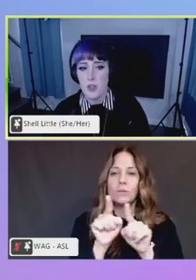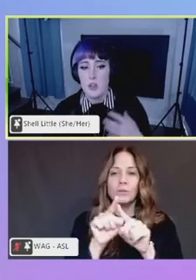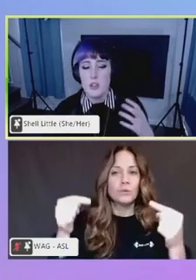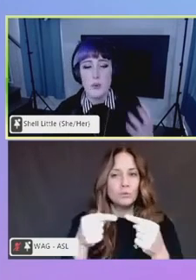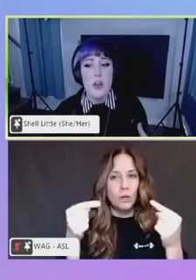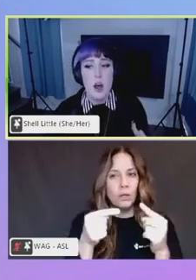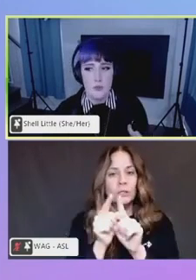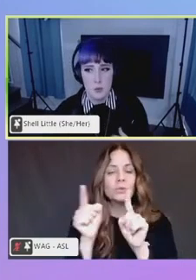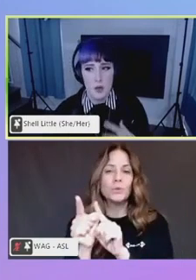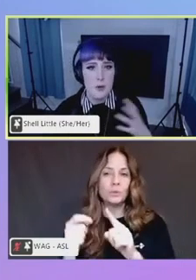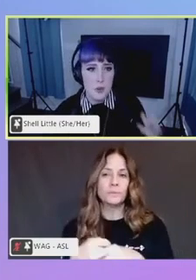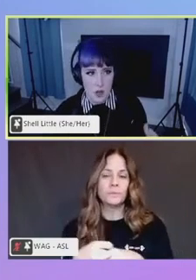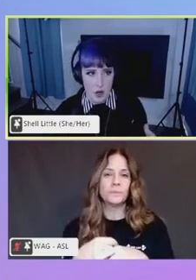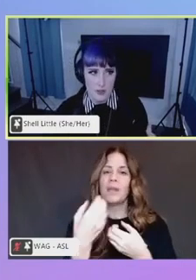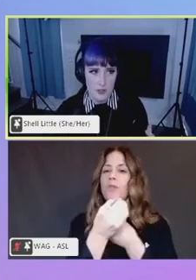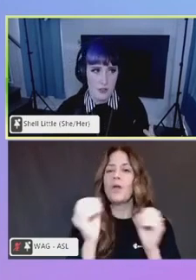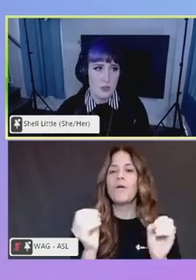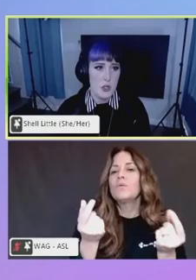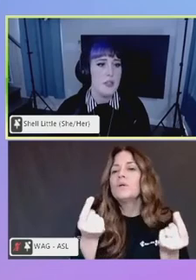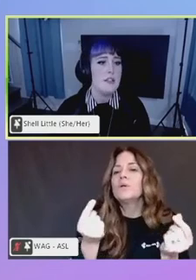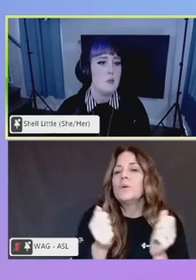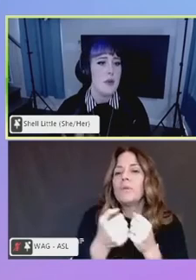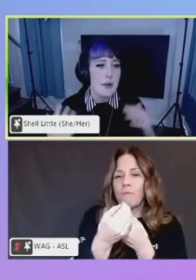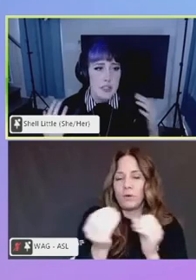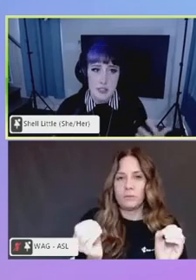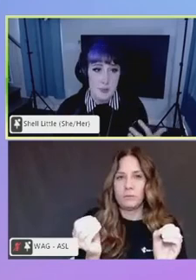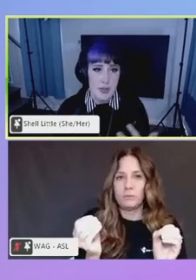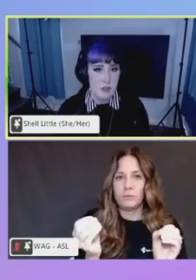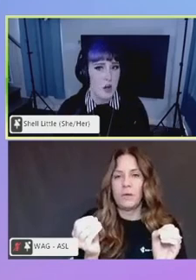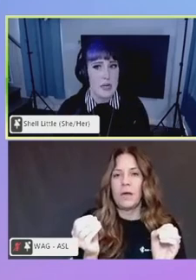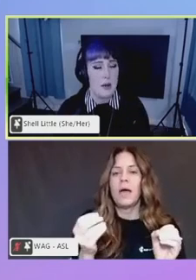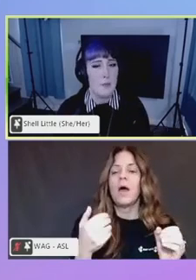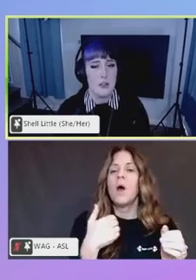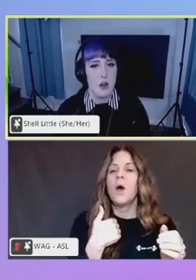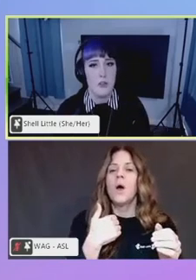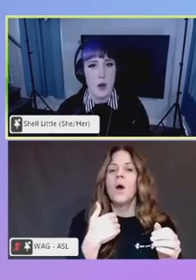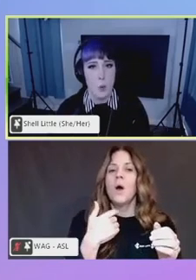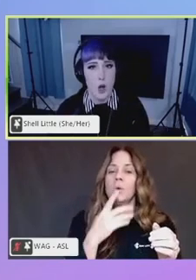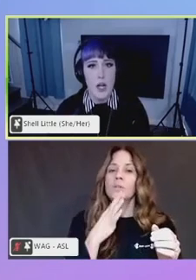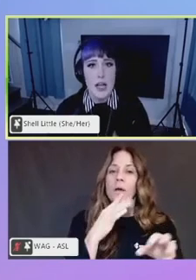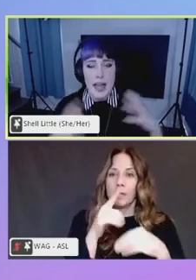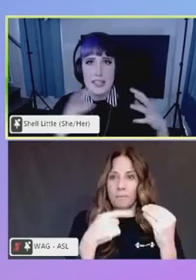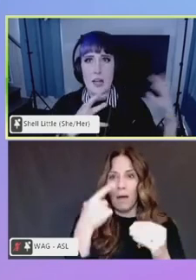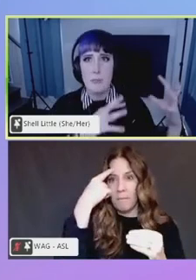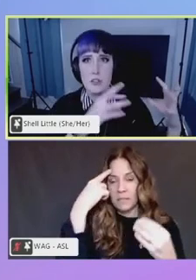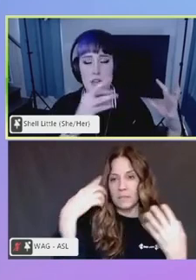looking for a support group, they are out there. Other people in accessibility who are struggling as well.